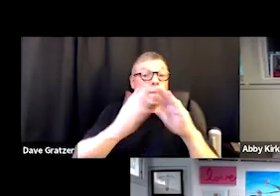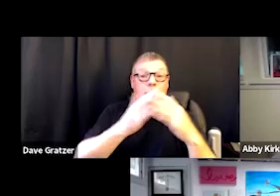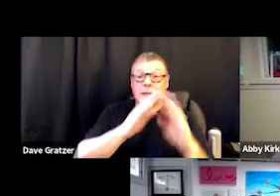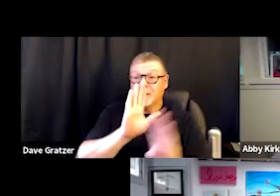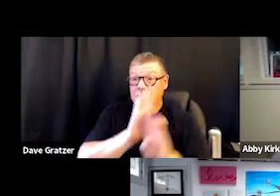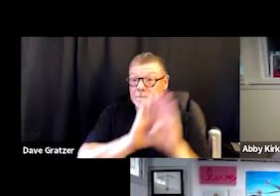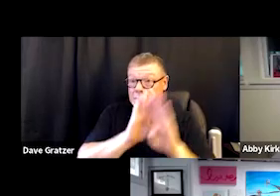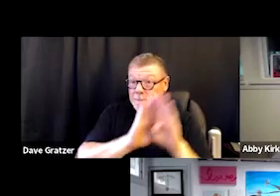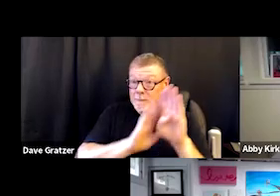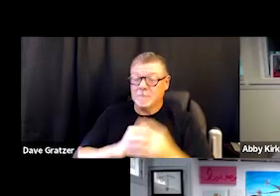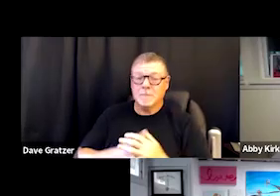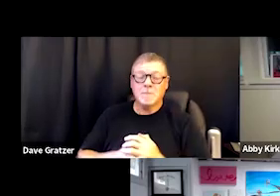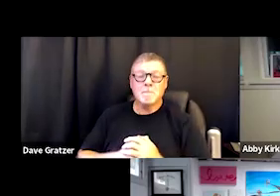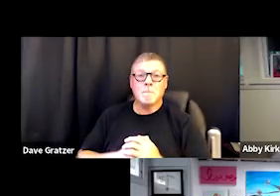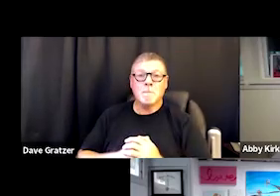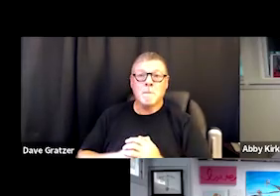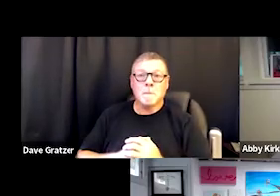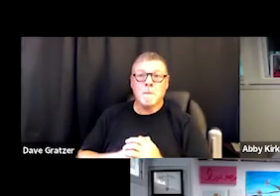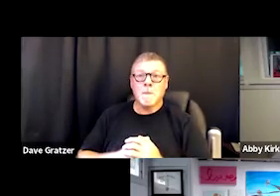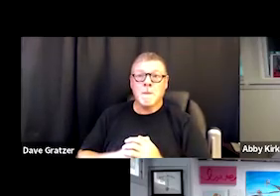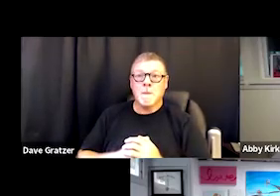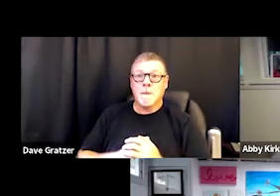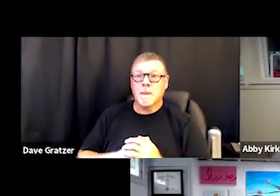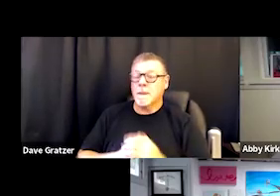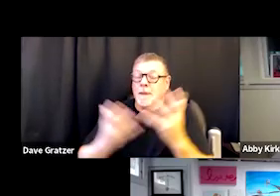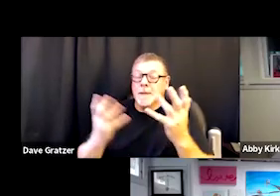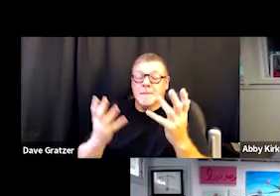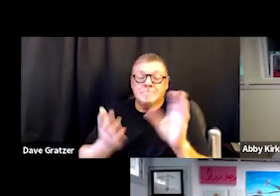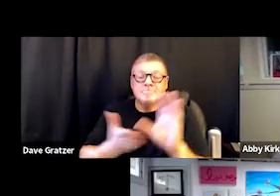There may be other block grants that will come down